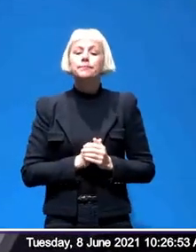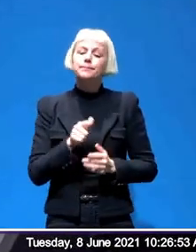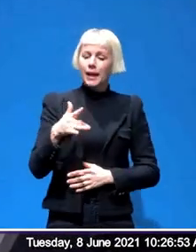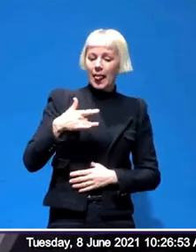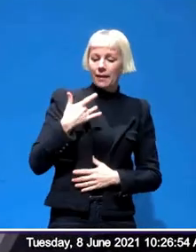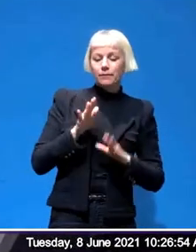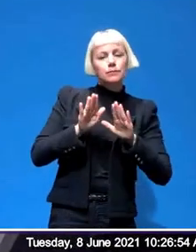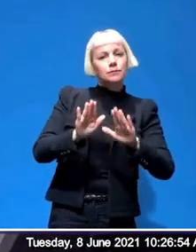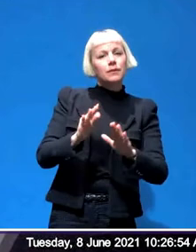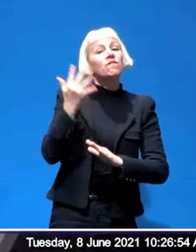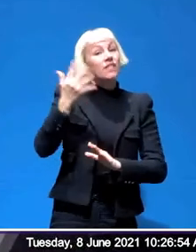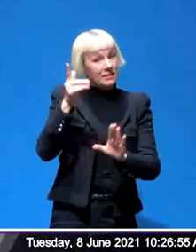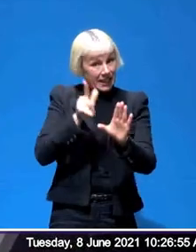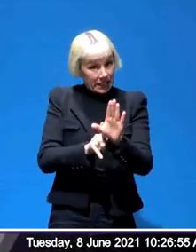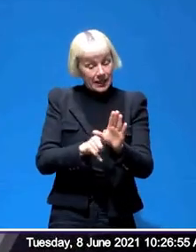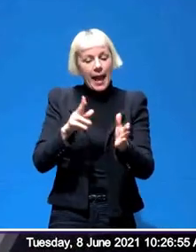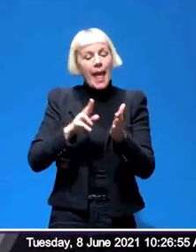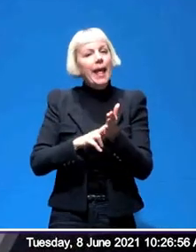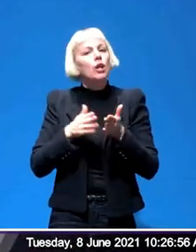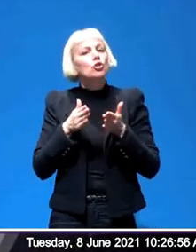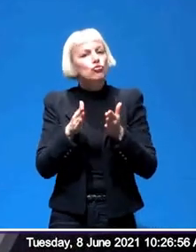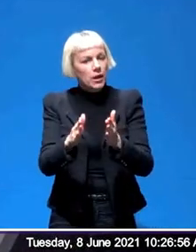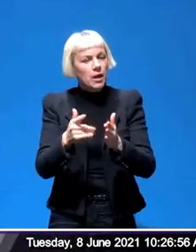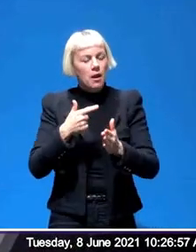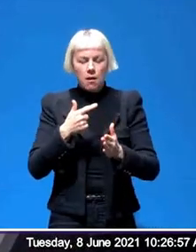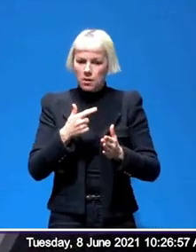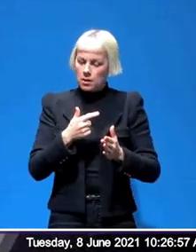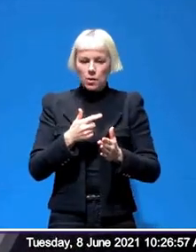In that time, I learned a lot about how best to advocate for my son.